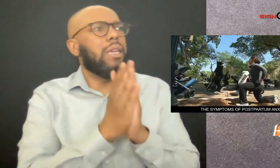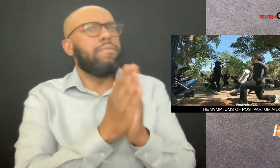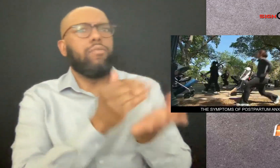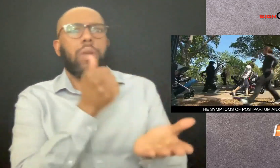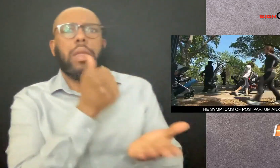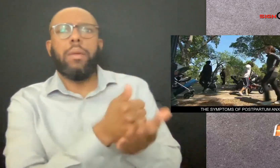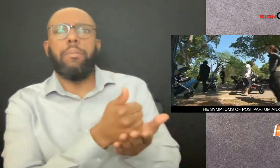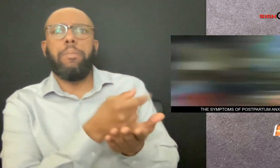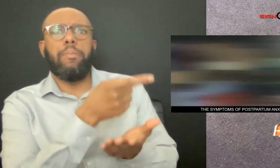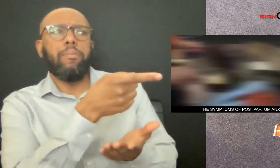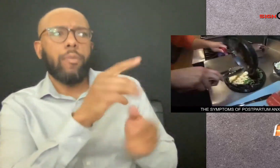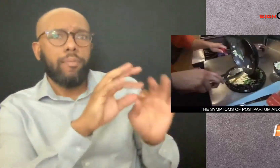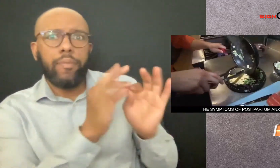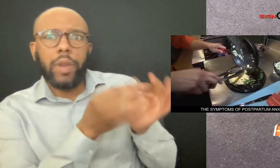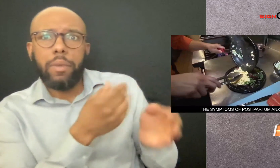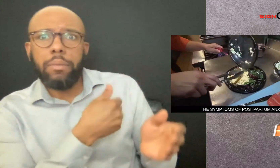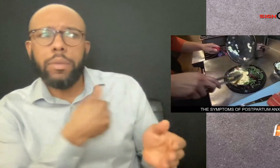asking for help from family or friends.